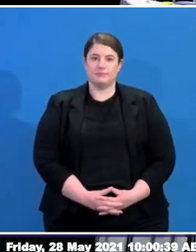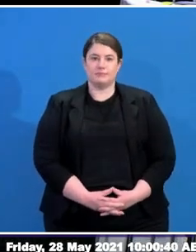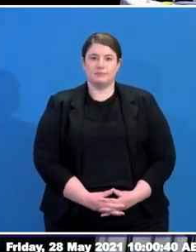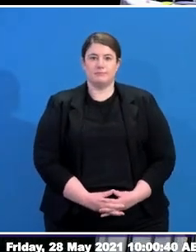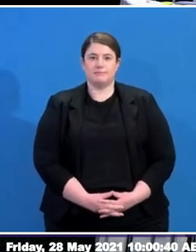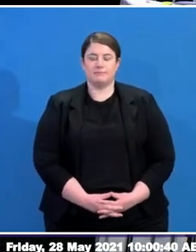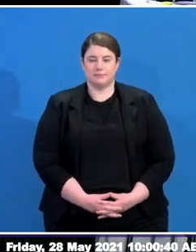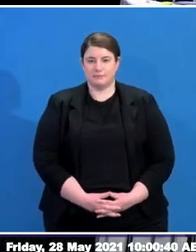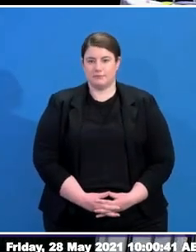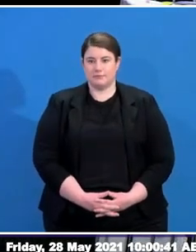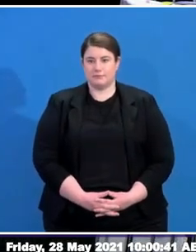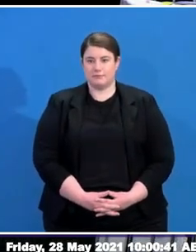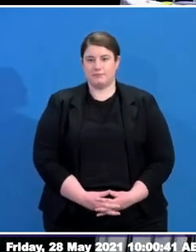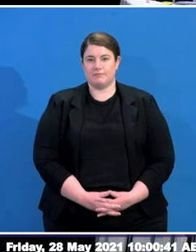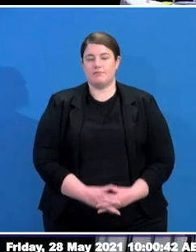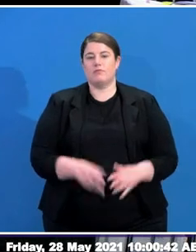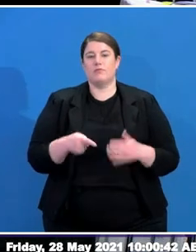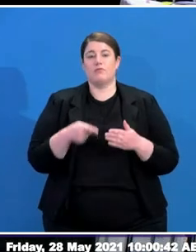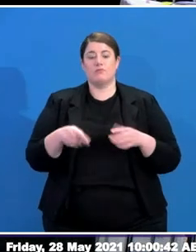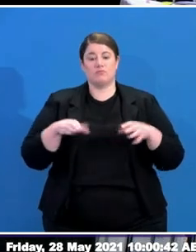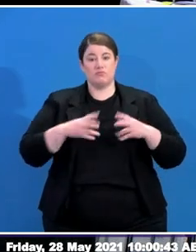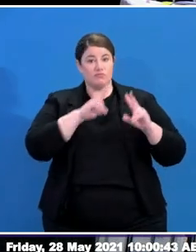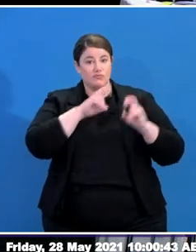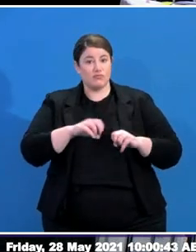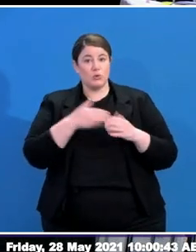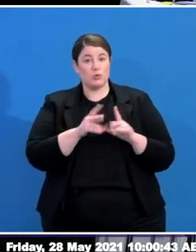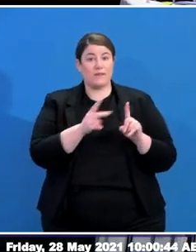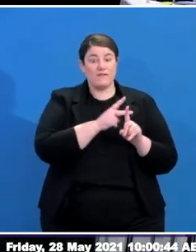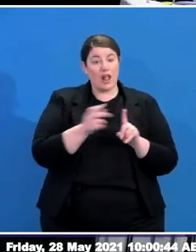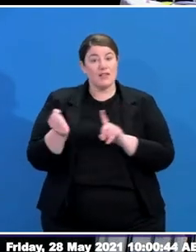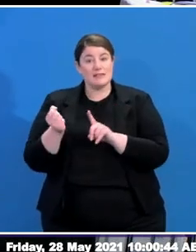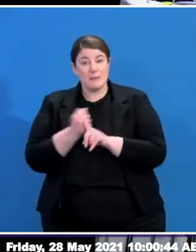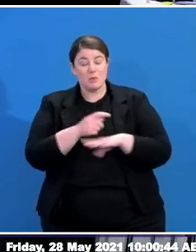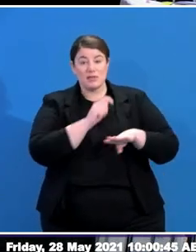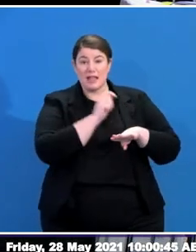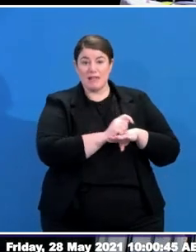The Royal Commission Inter-violence, Abuse, Neglect, and Exploitation with people with disability is now in session.